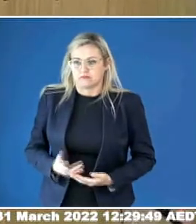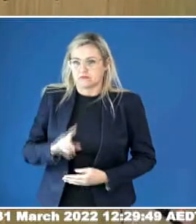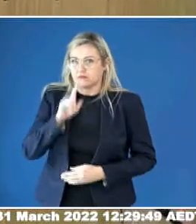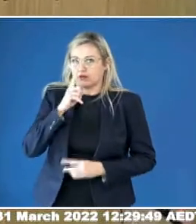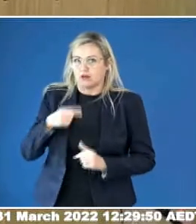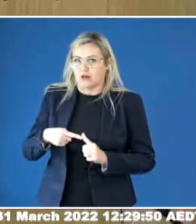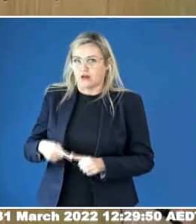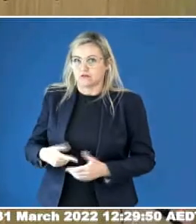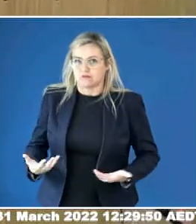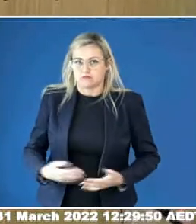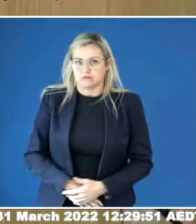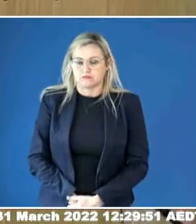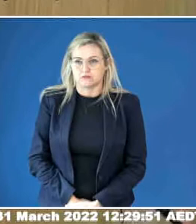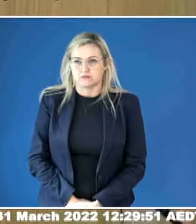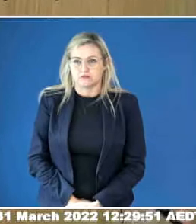answer that. CHAIR: No.